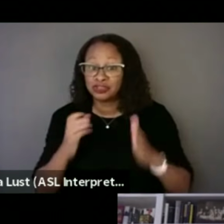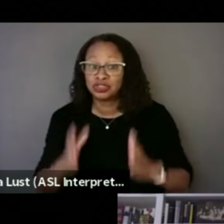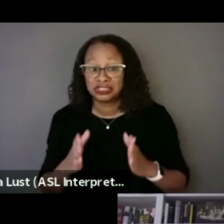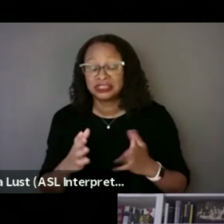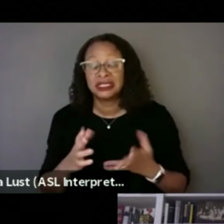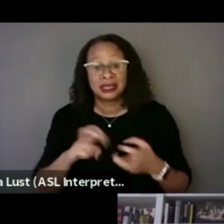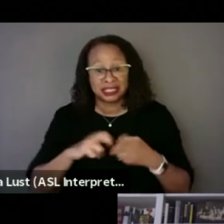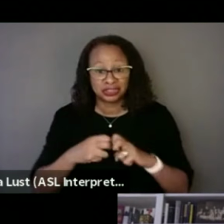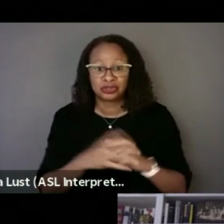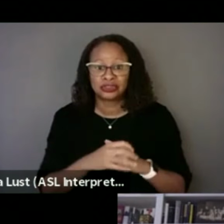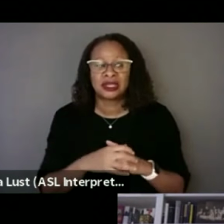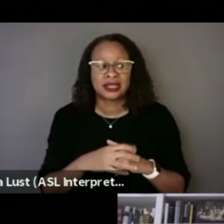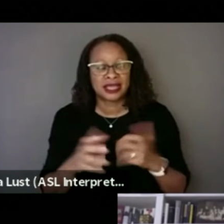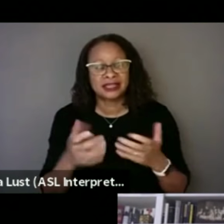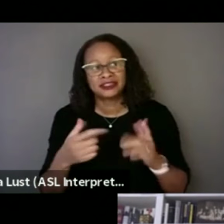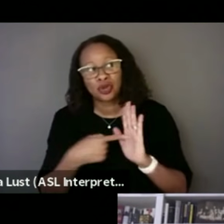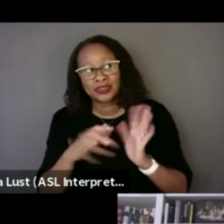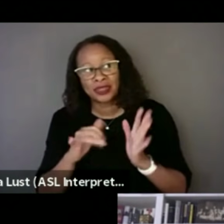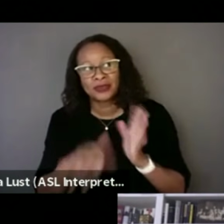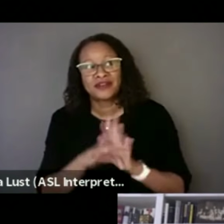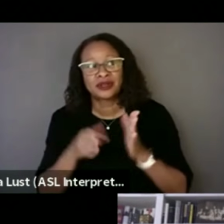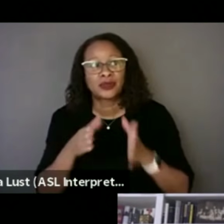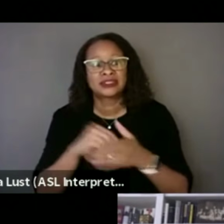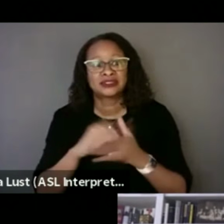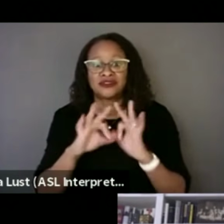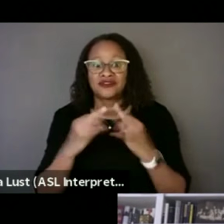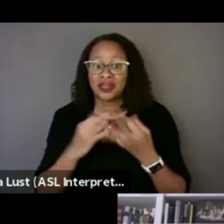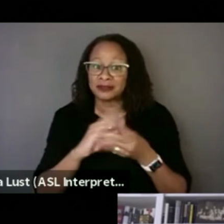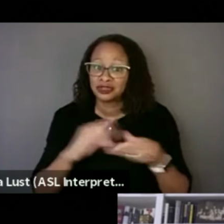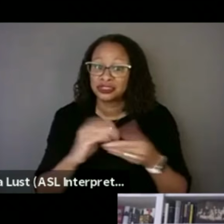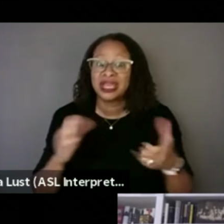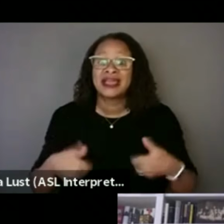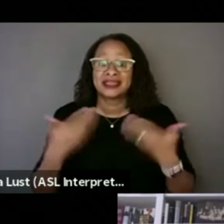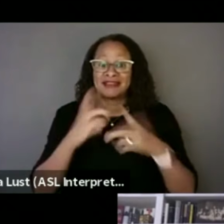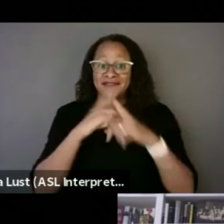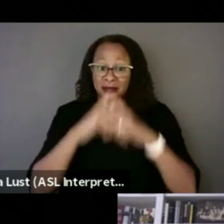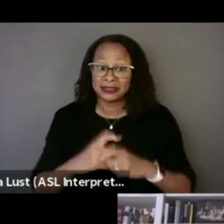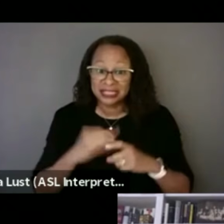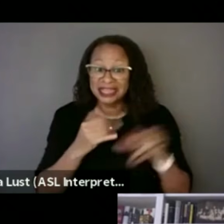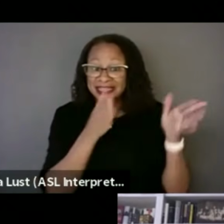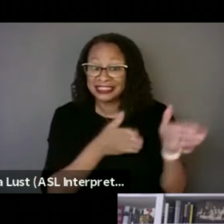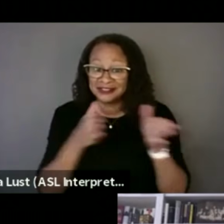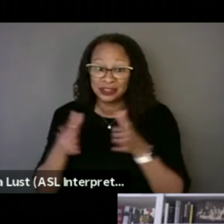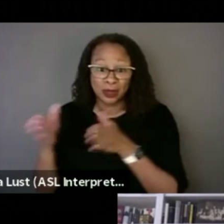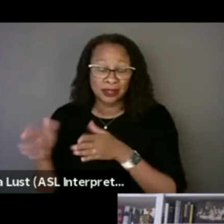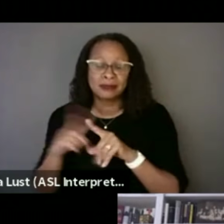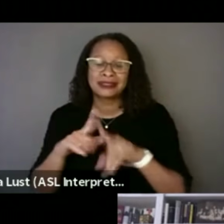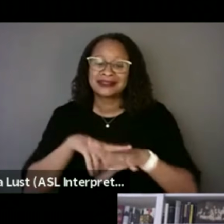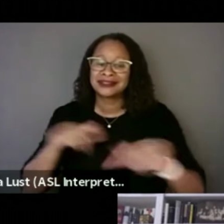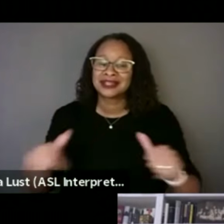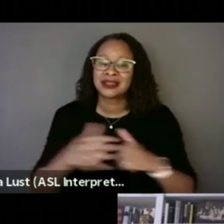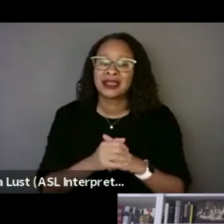into these families' stories that gave them complexity and individuality, but also at the same time touched on universal themes.